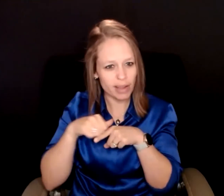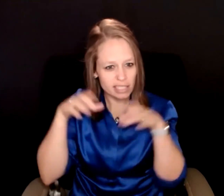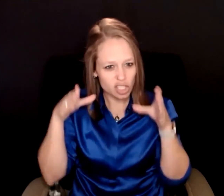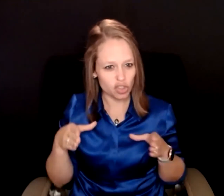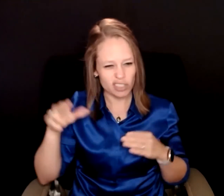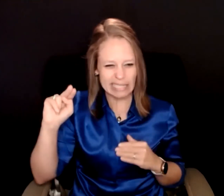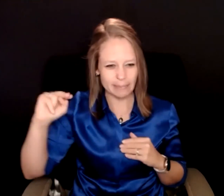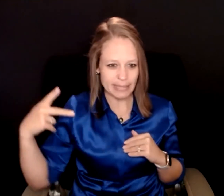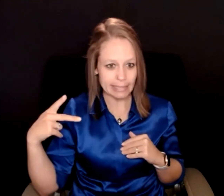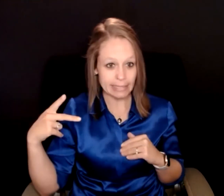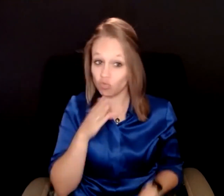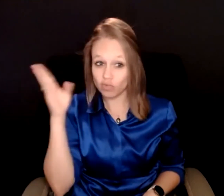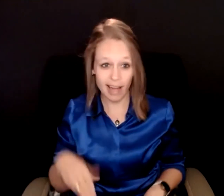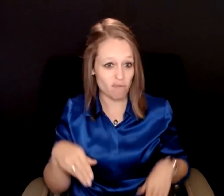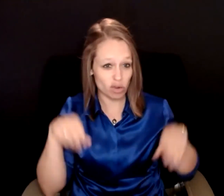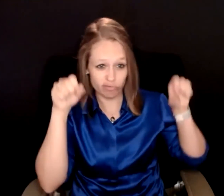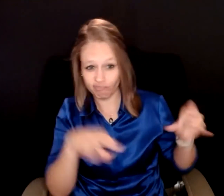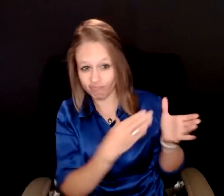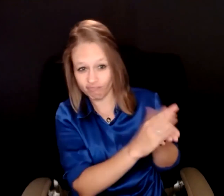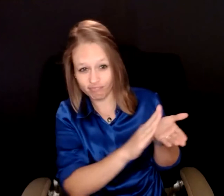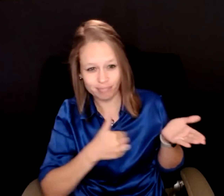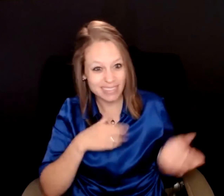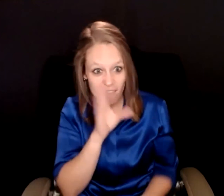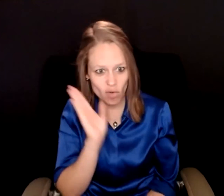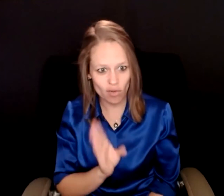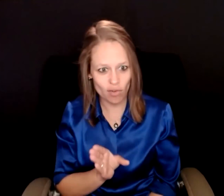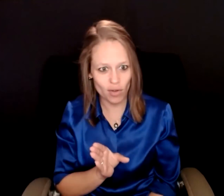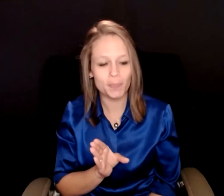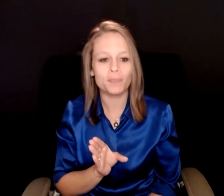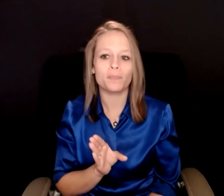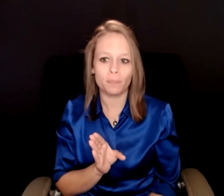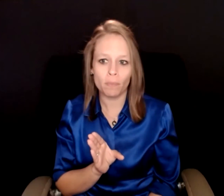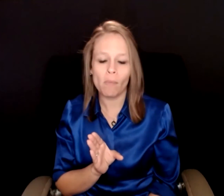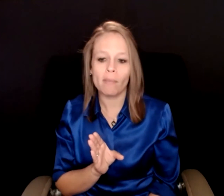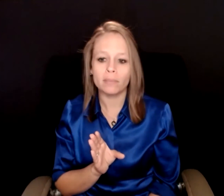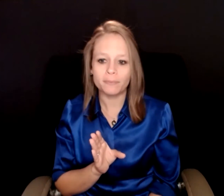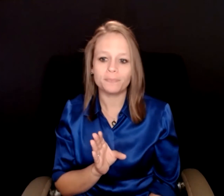She kind of did have that outlook on the –